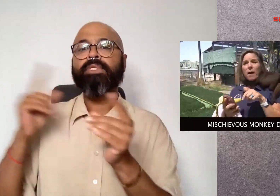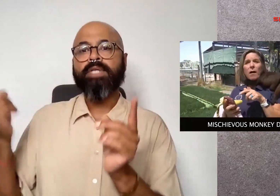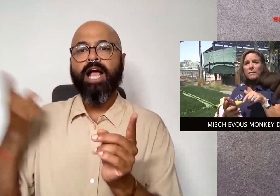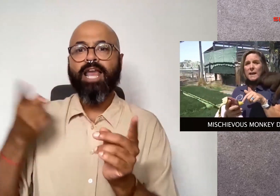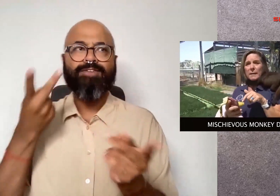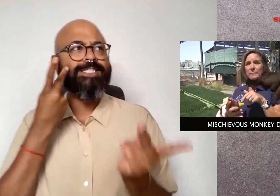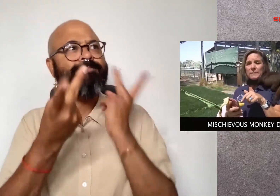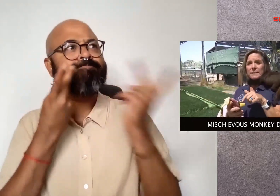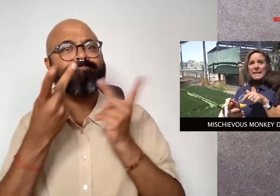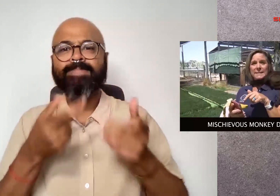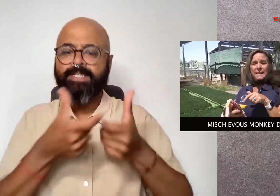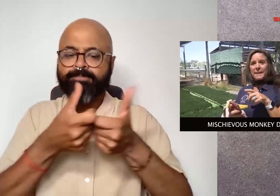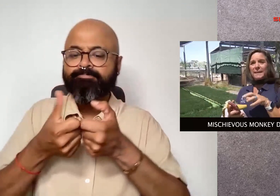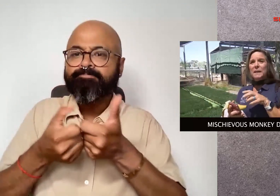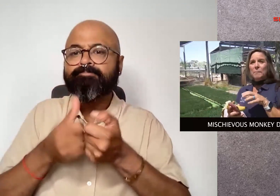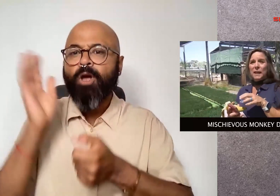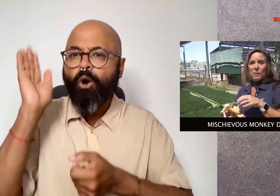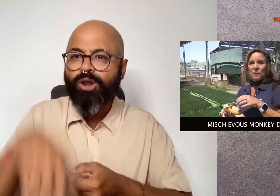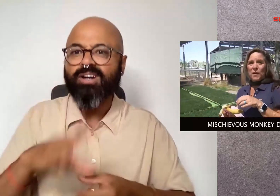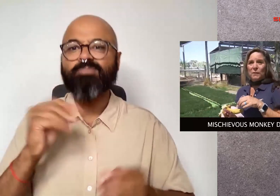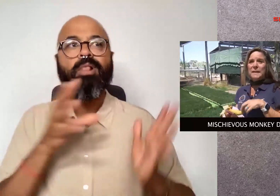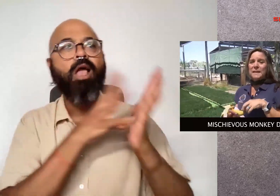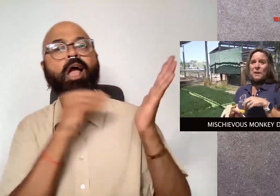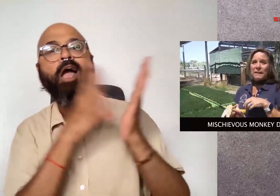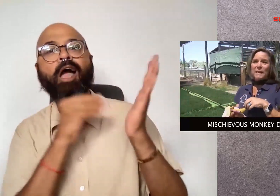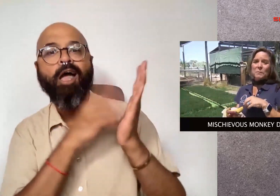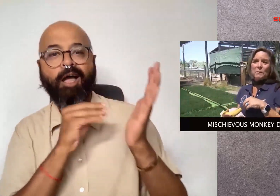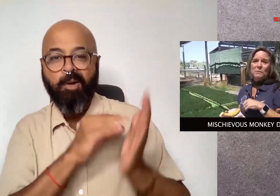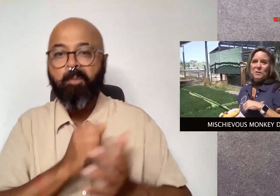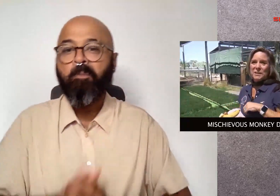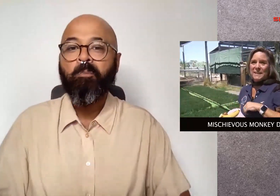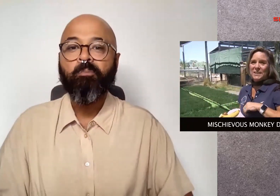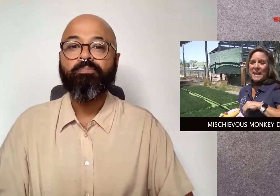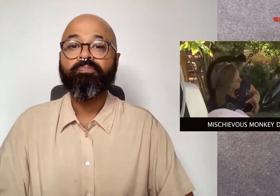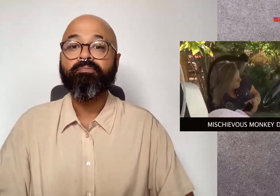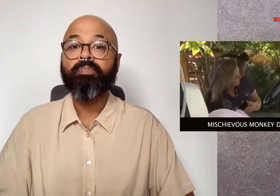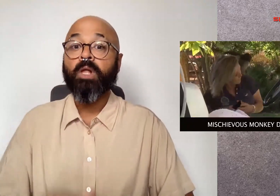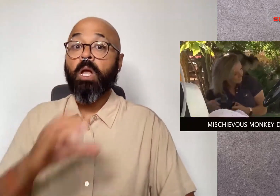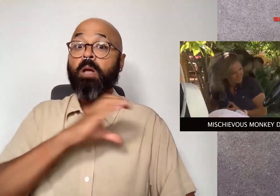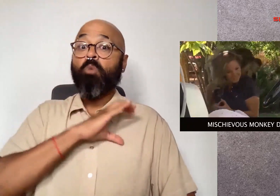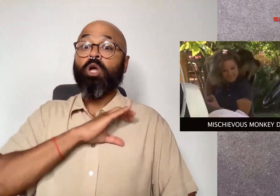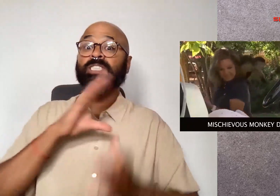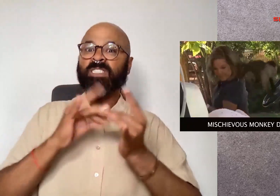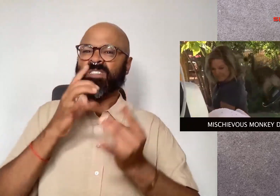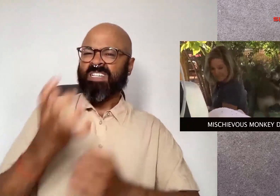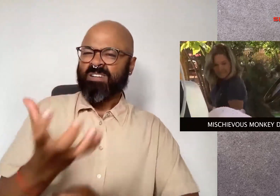trainer says she sees her texting all the time and just copied her deputies say they